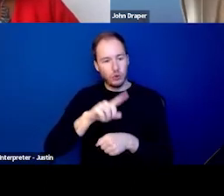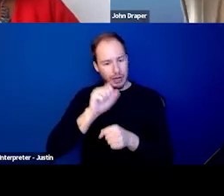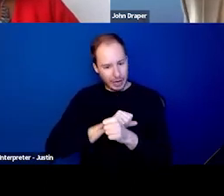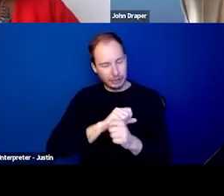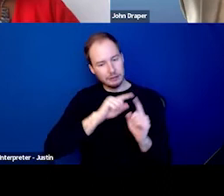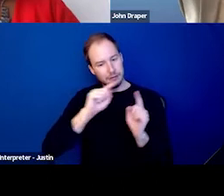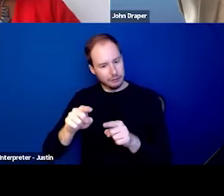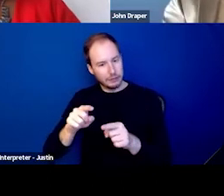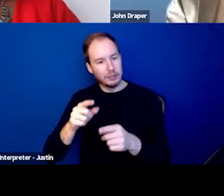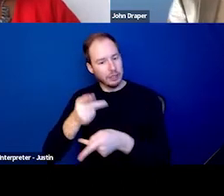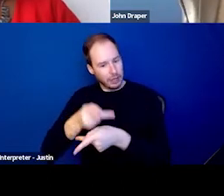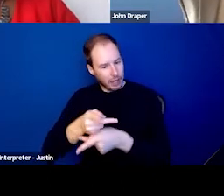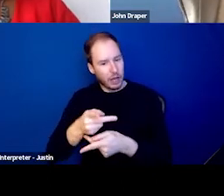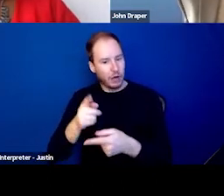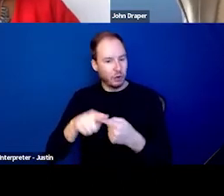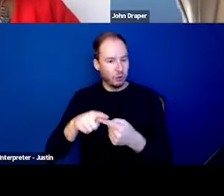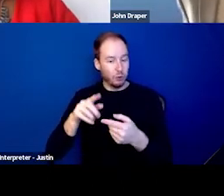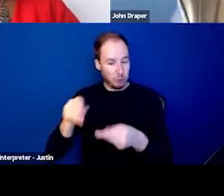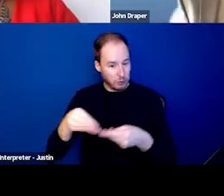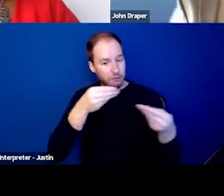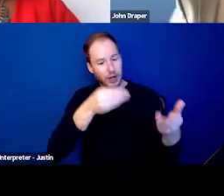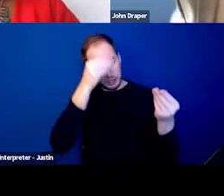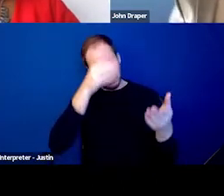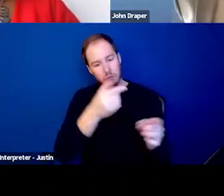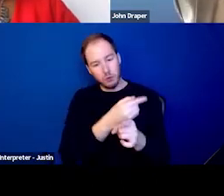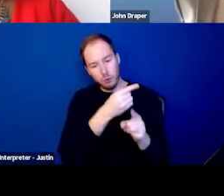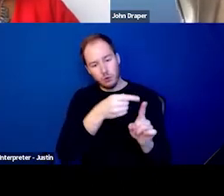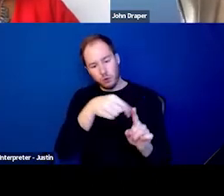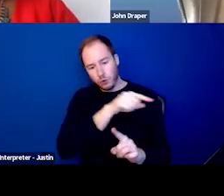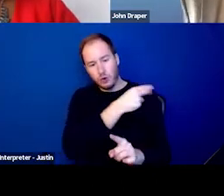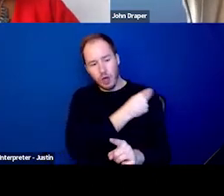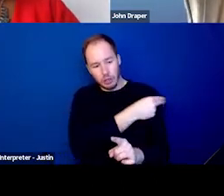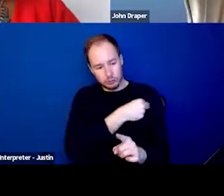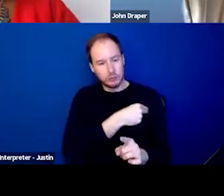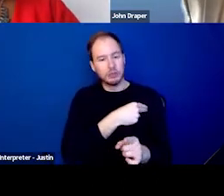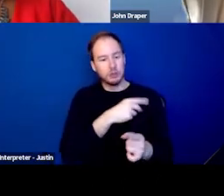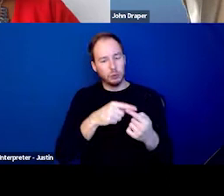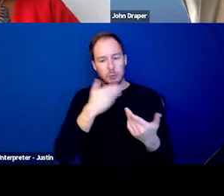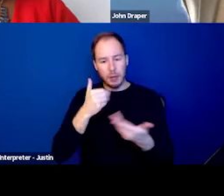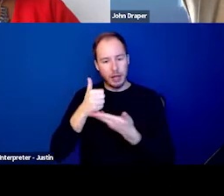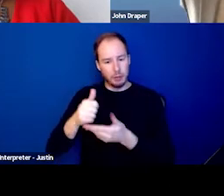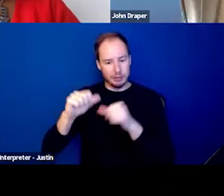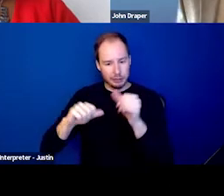And get the information to hospitals that are actually seeing them that will help them better assess them. Next slide, please.